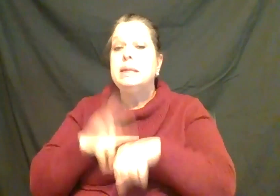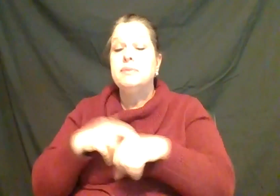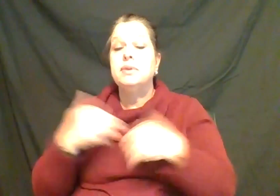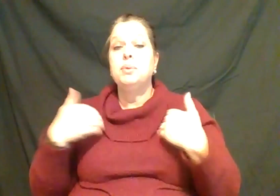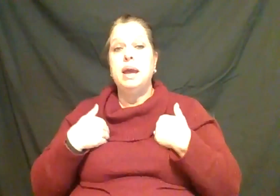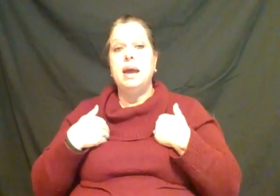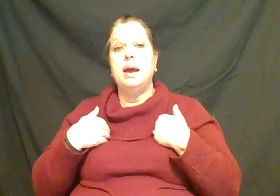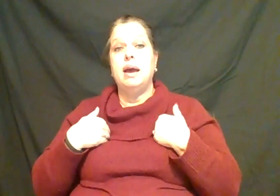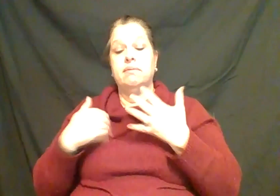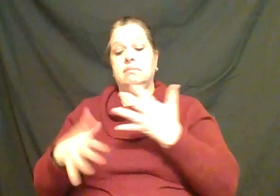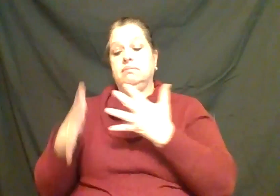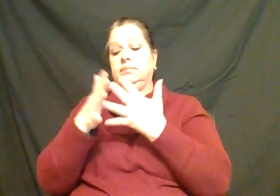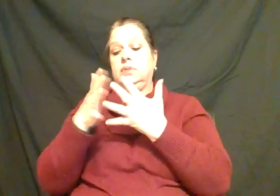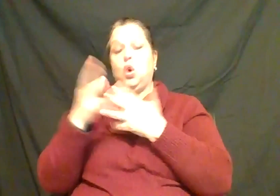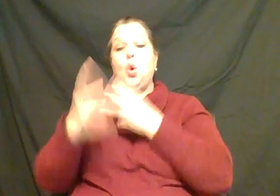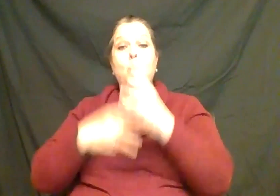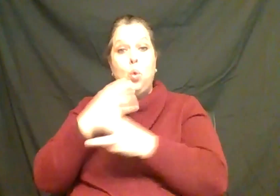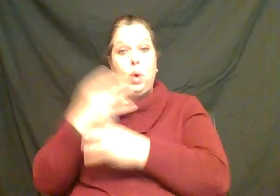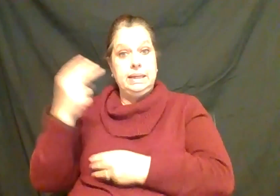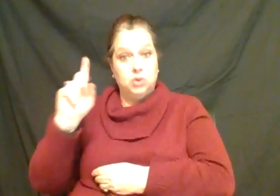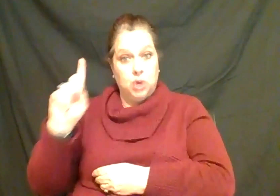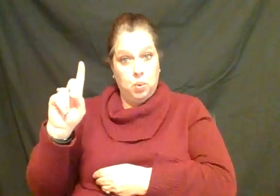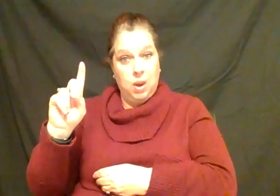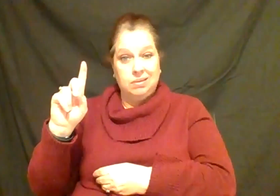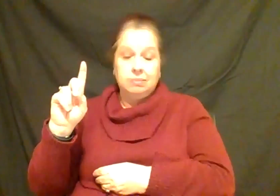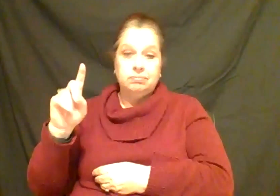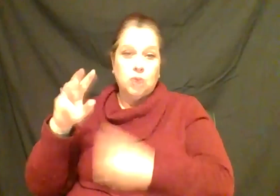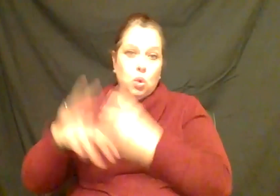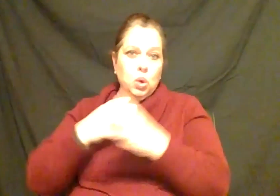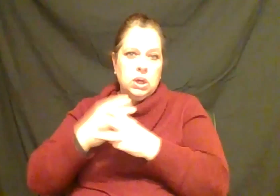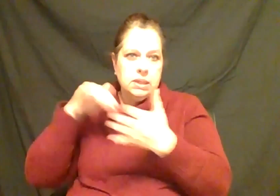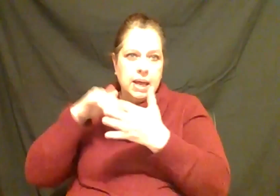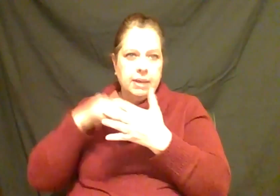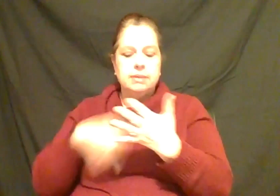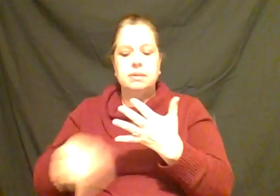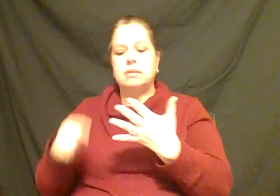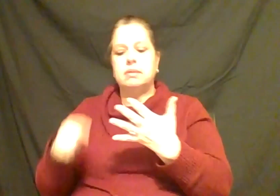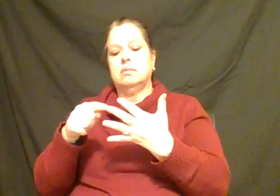ninth graders take world history 1 or some world studies and then rising 10th graders will have